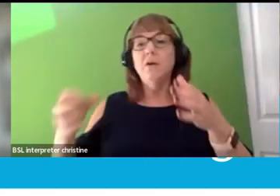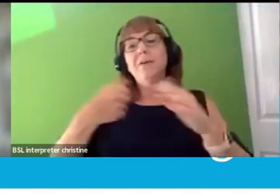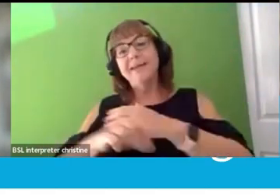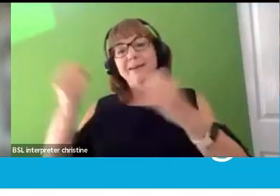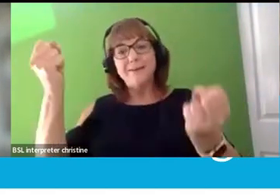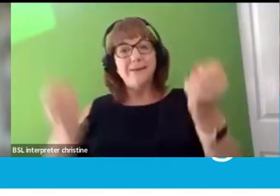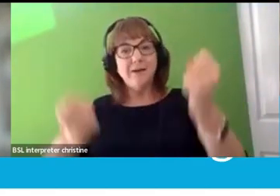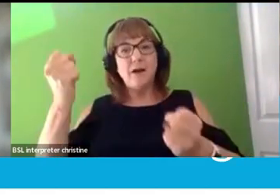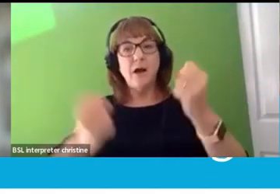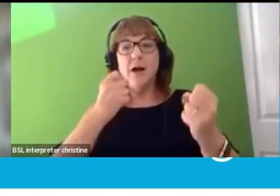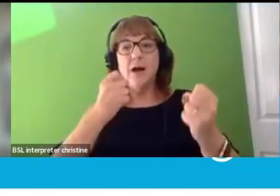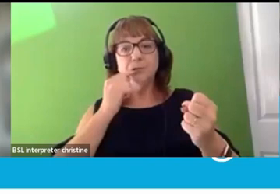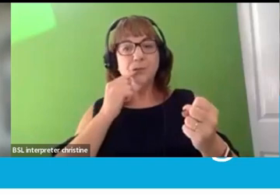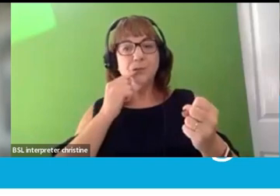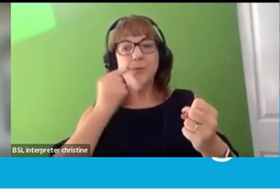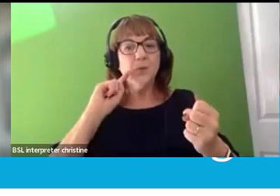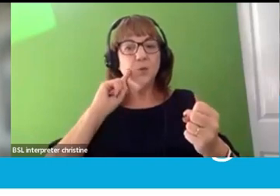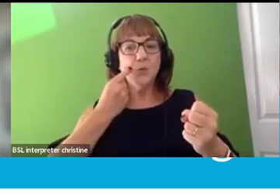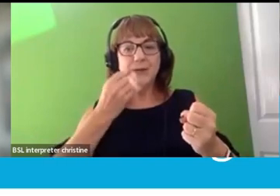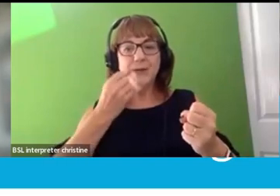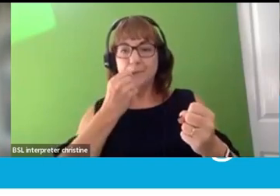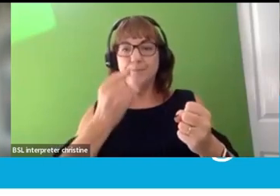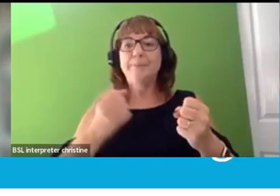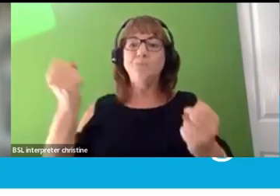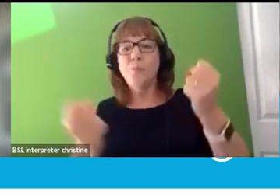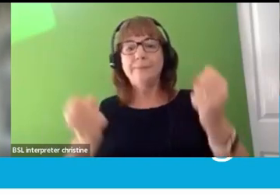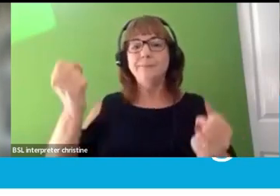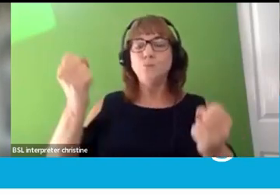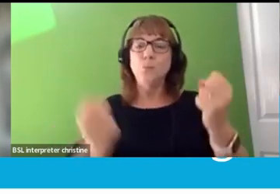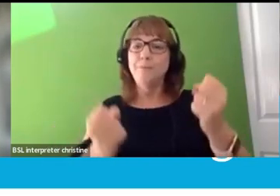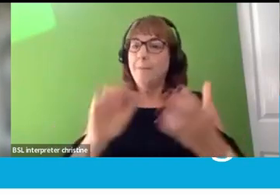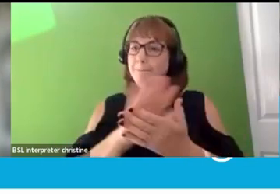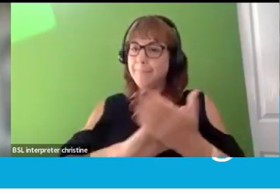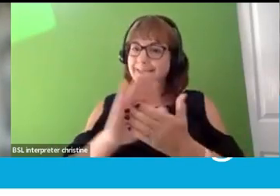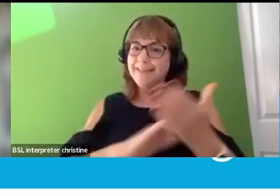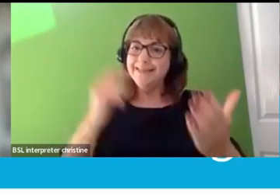proprioceptive input. It's easy to engage so when we see Jesus like walking and talking with